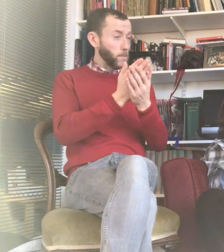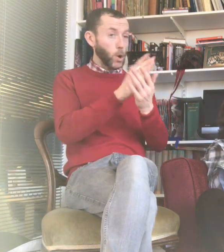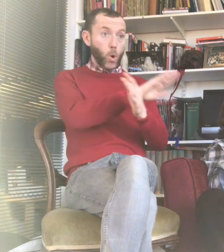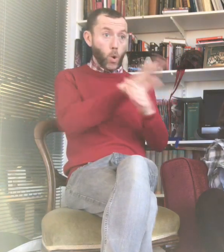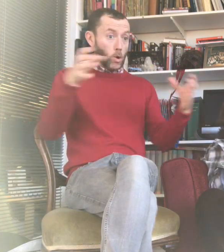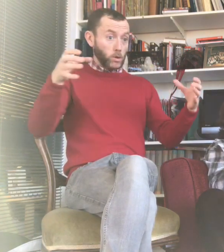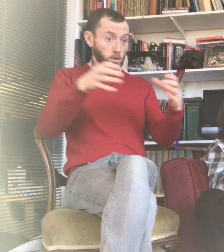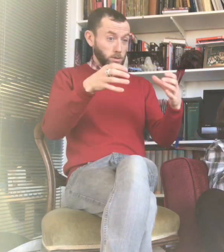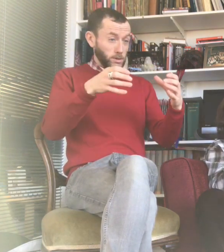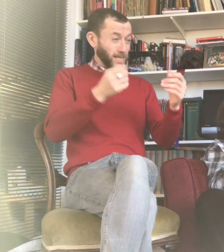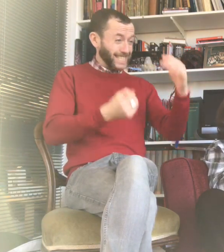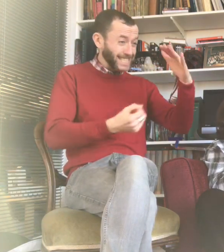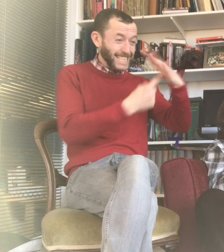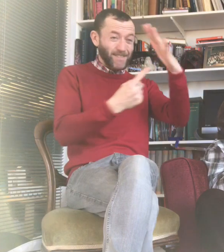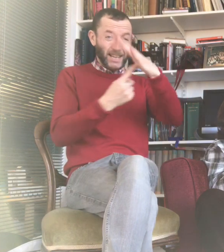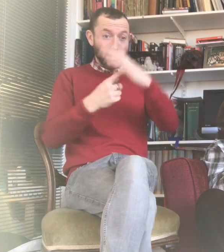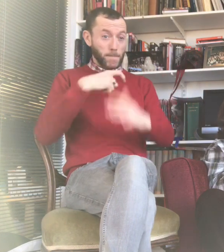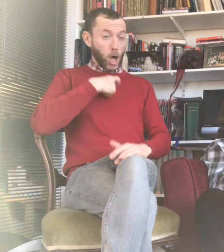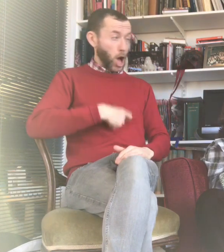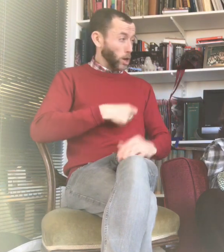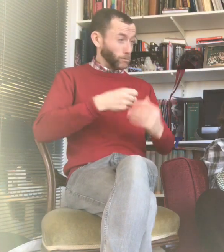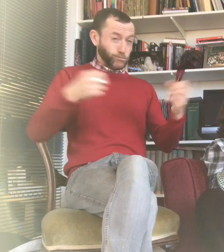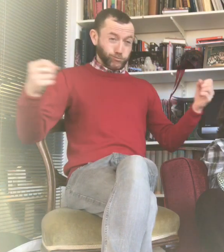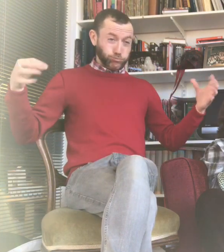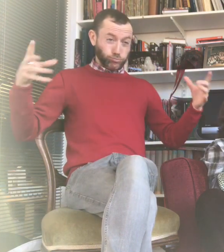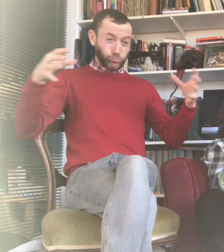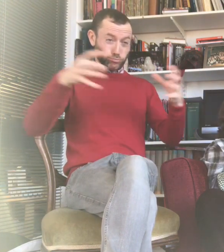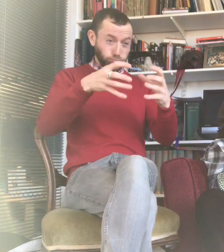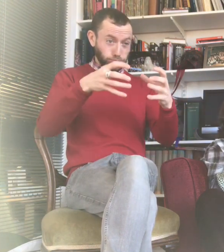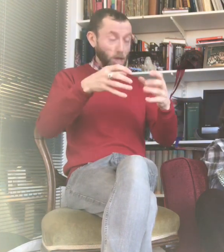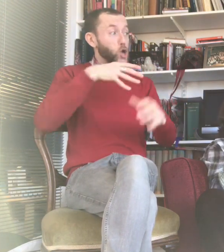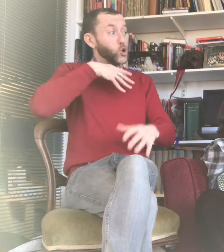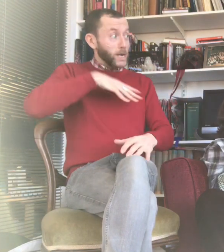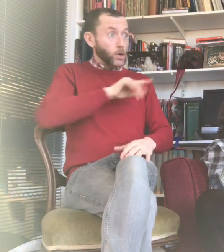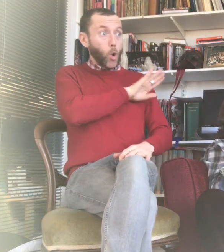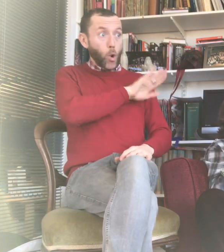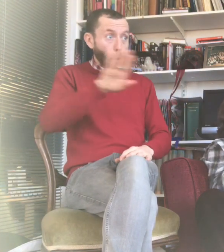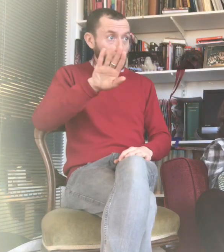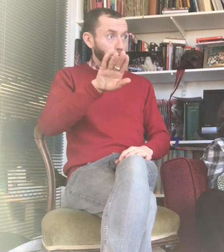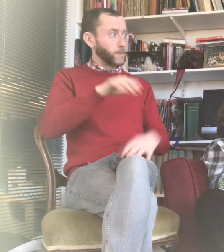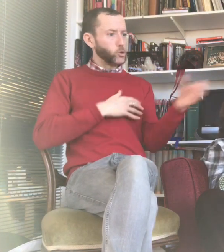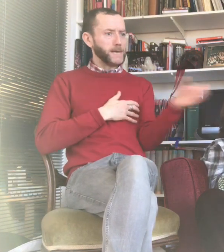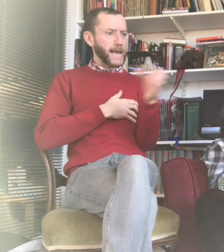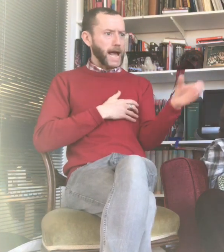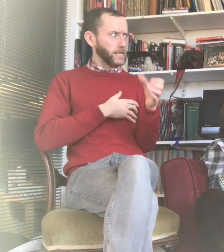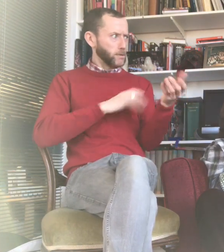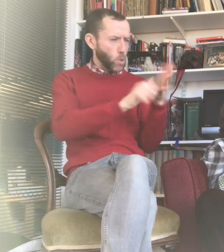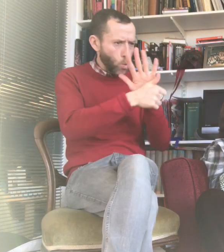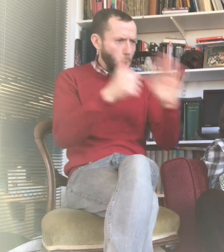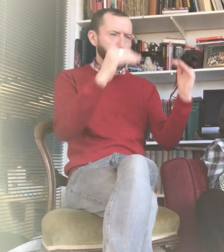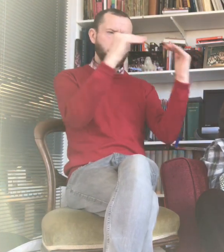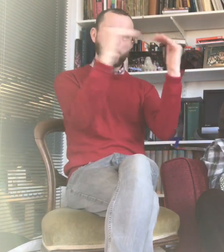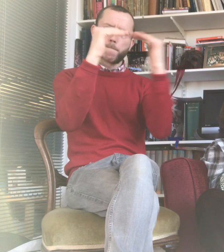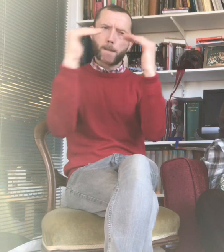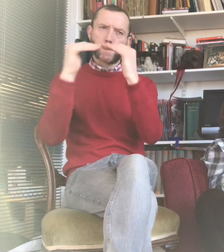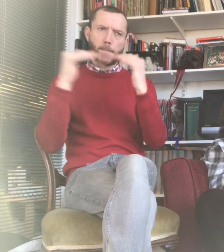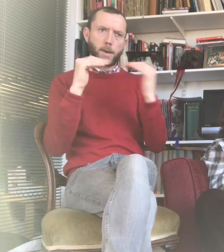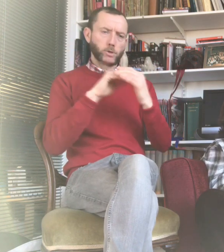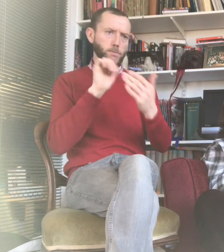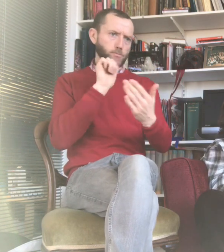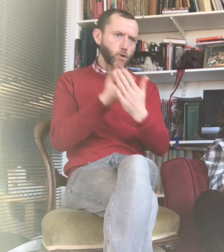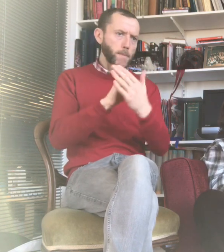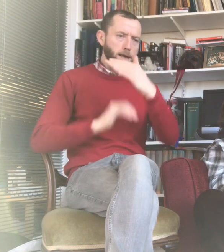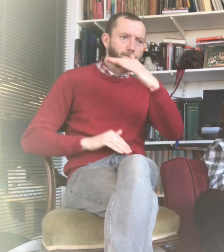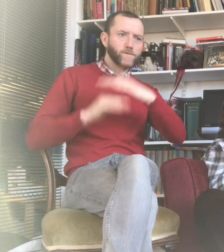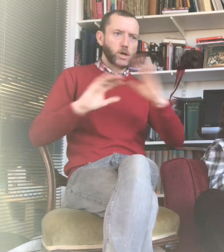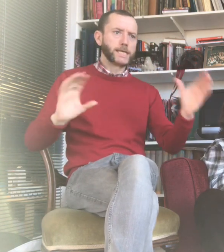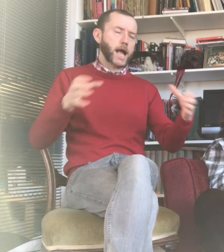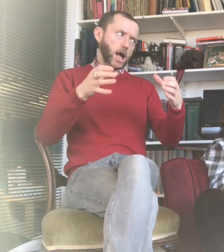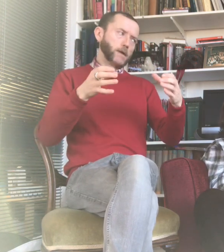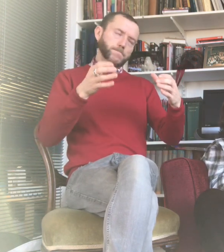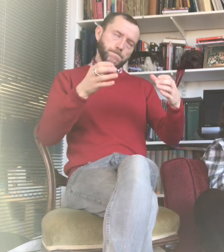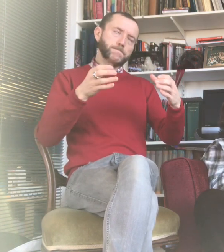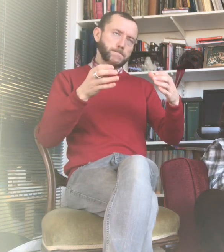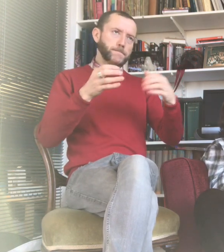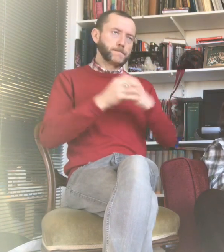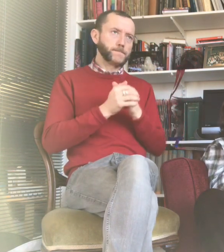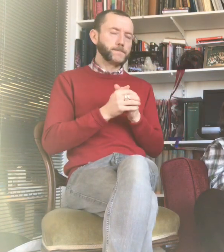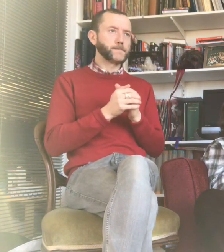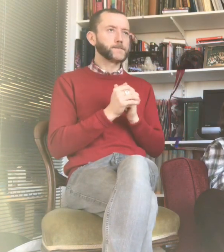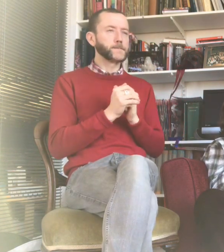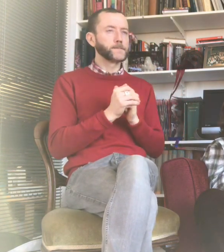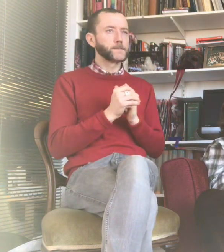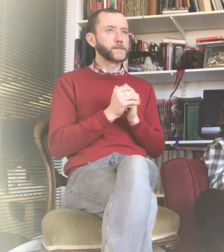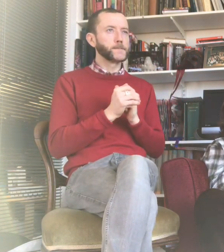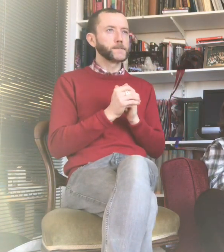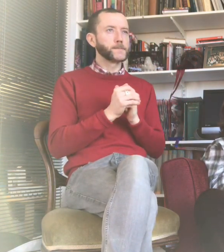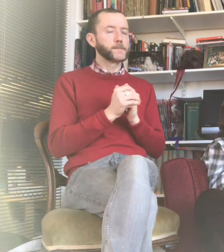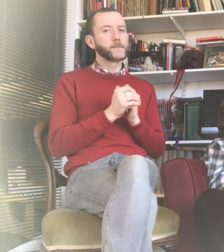great parts. All of which you need to cast to the hilt. To be really, properly, fully cast.